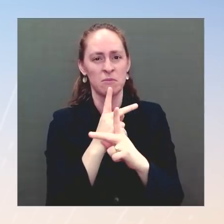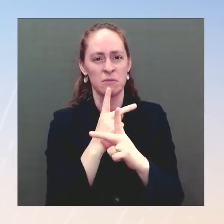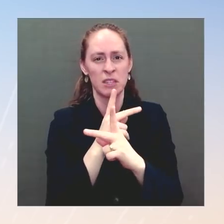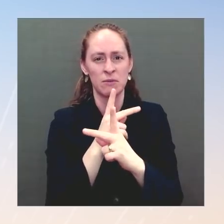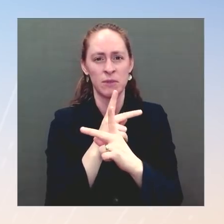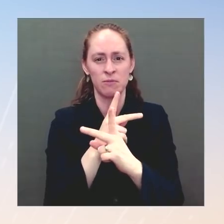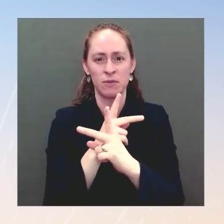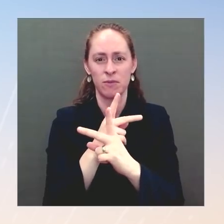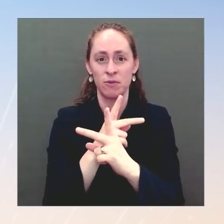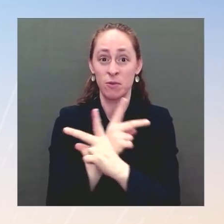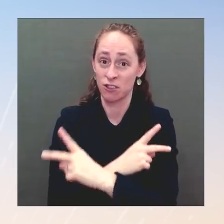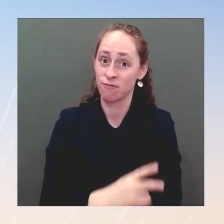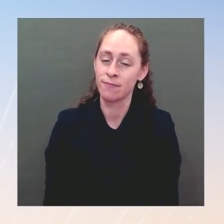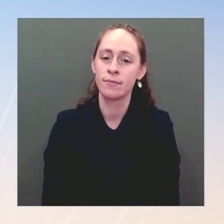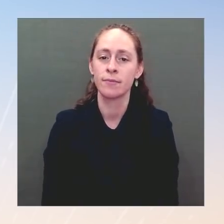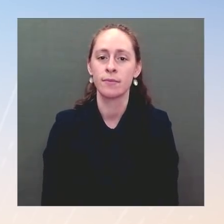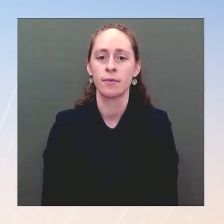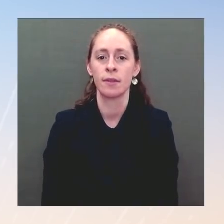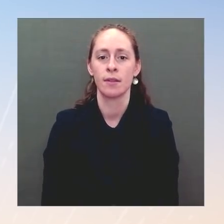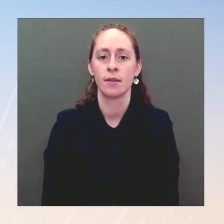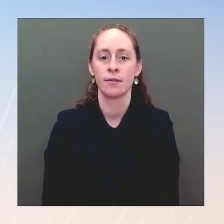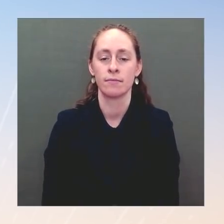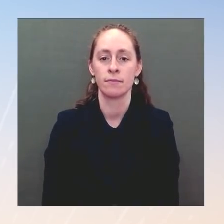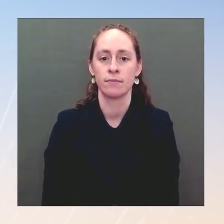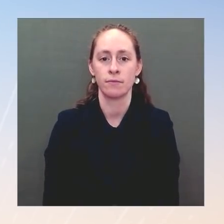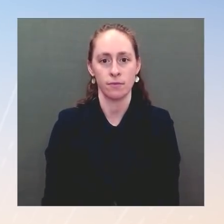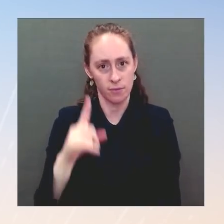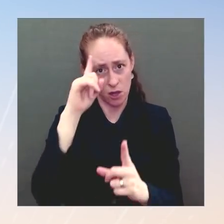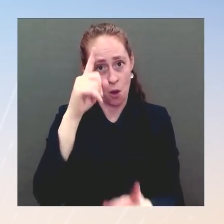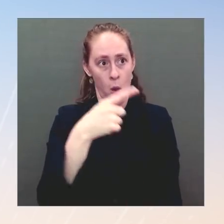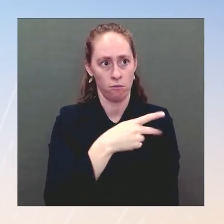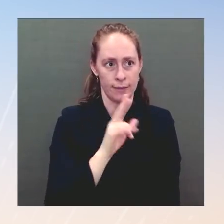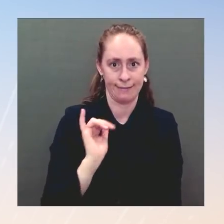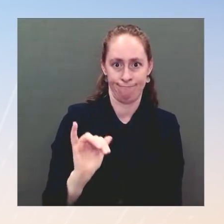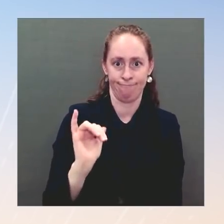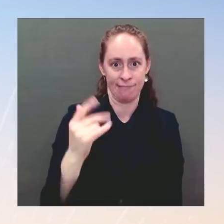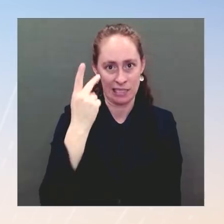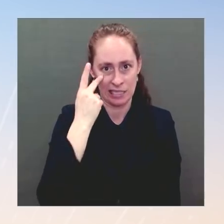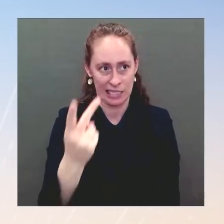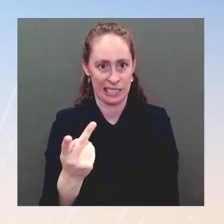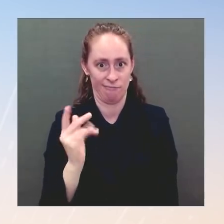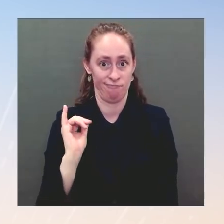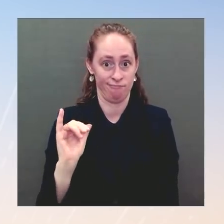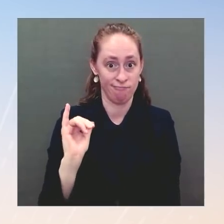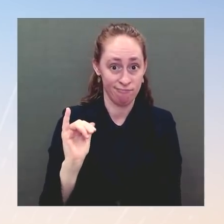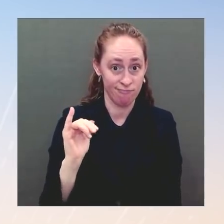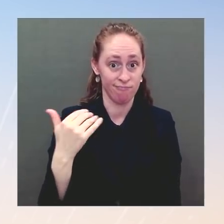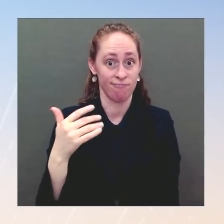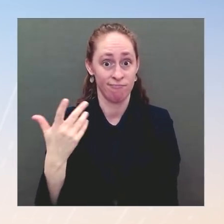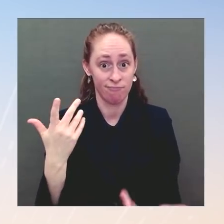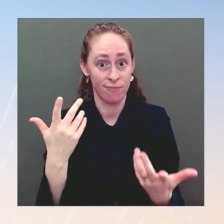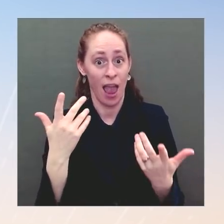and on the people of Russia, these are the facts, regardless of what you're hearing from the Kremlin, about the impact.